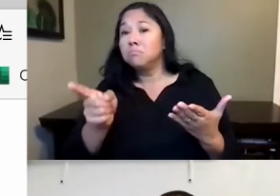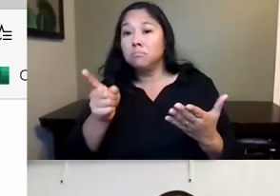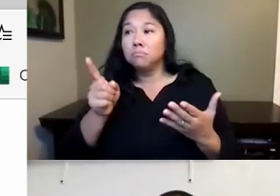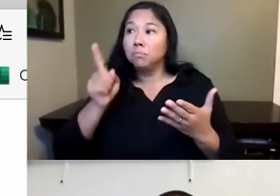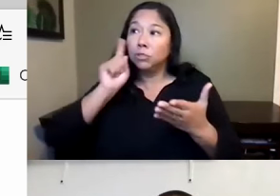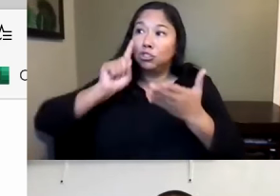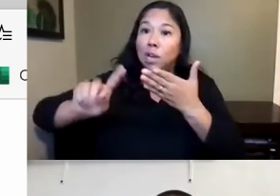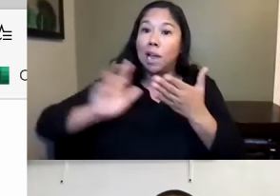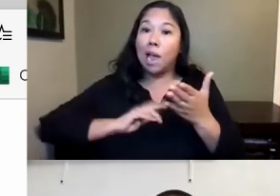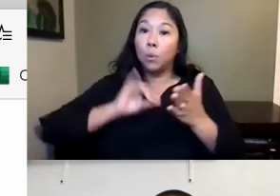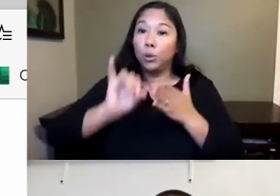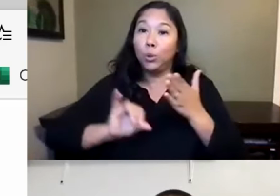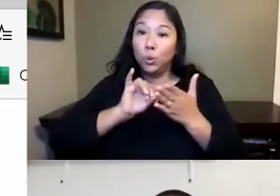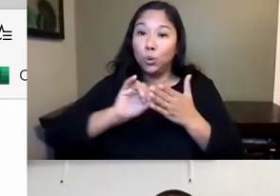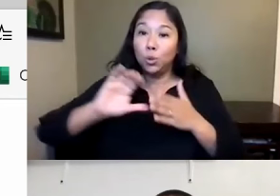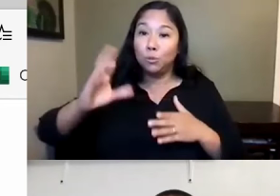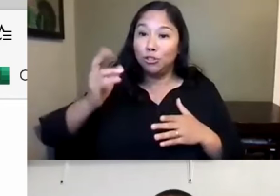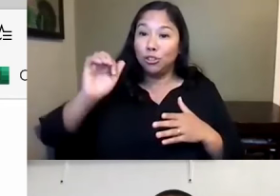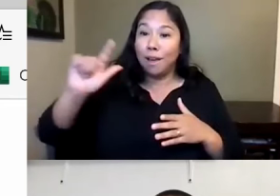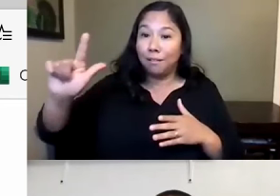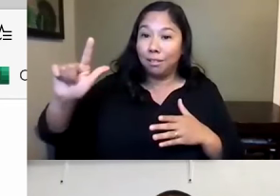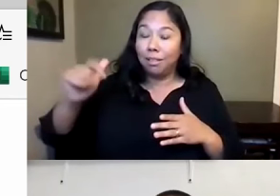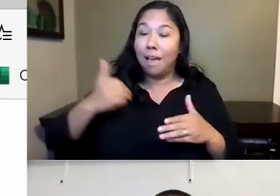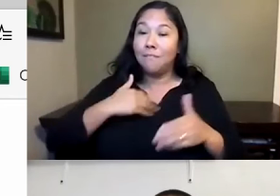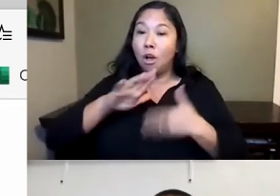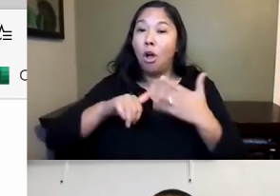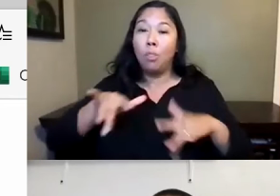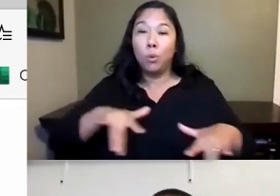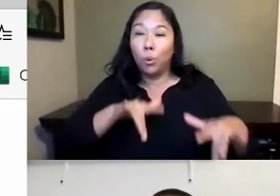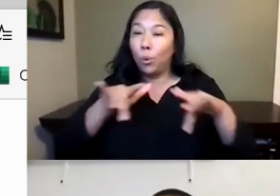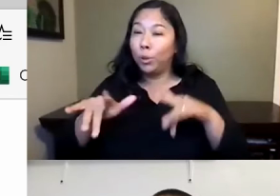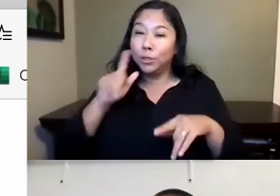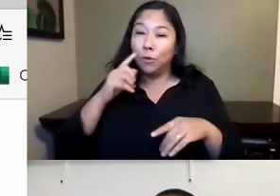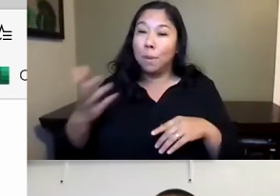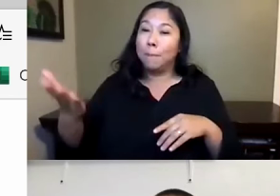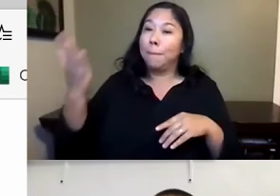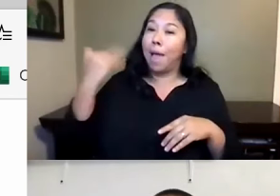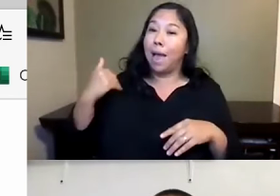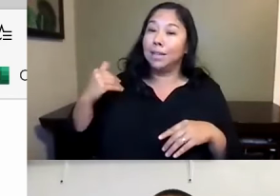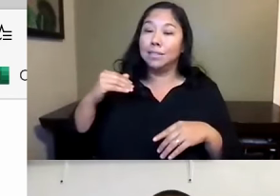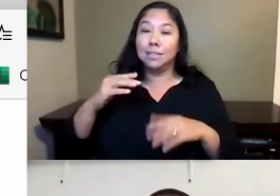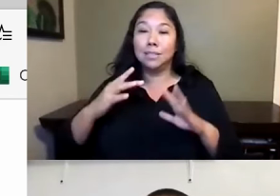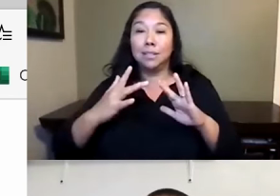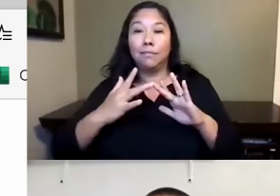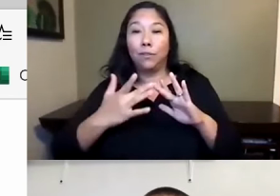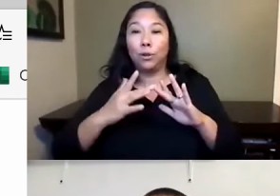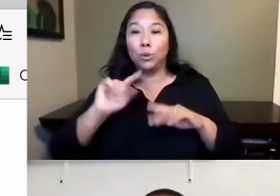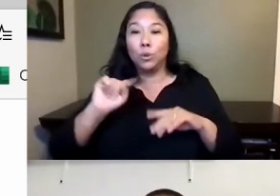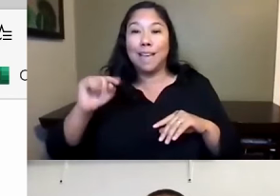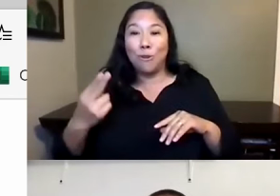It has all of our recordings of our past Virtual Town Halls, a.k.a. Community Engagement Sessions.